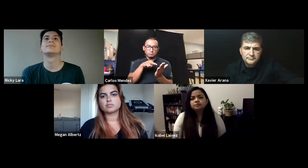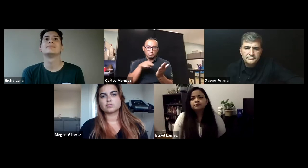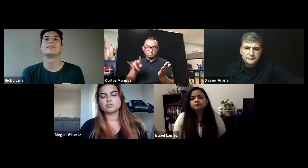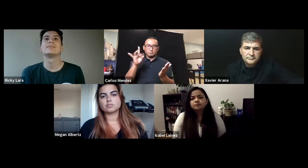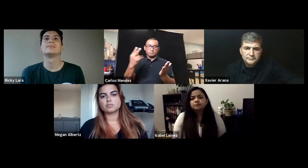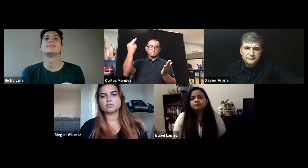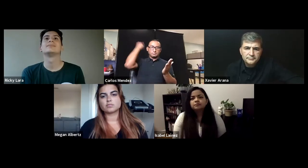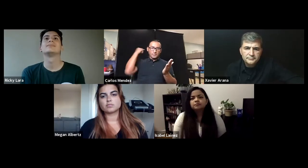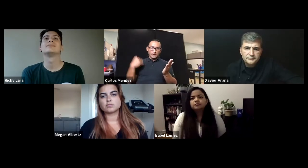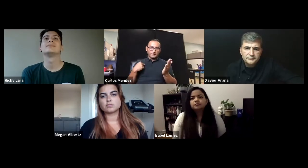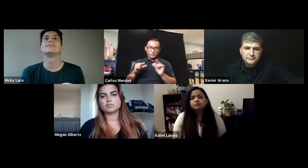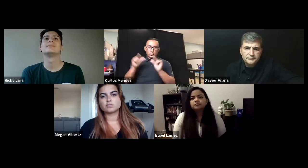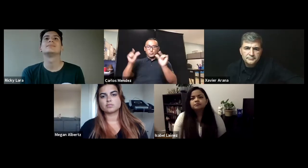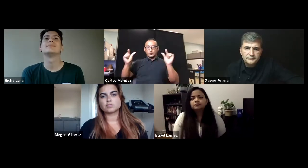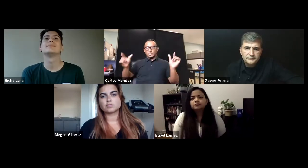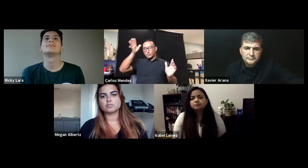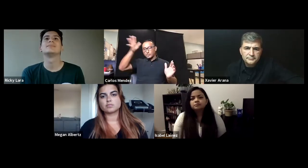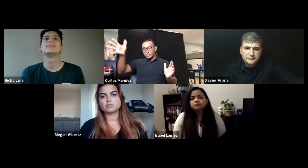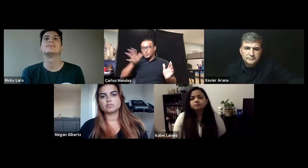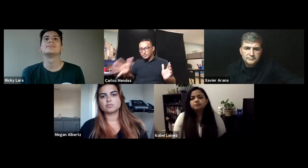And now, looking at pictures from before